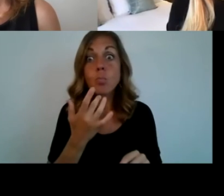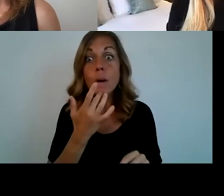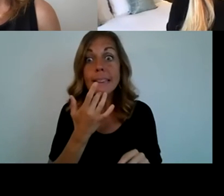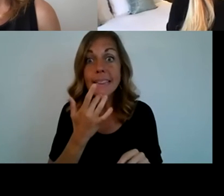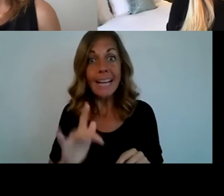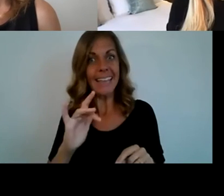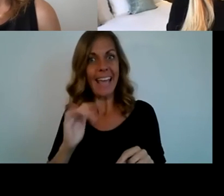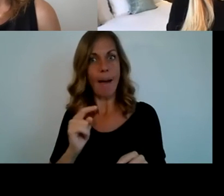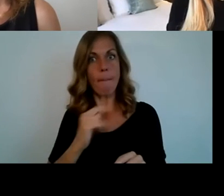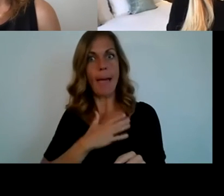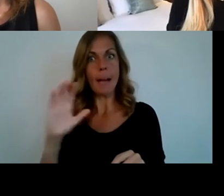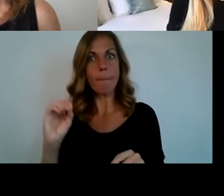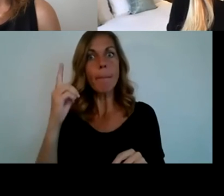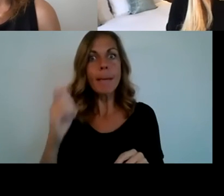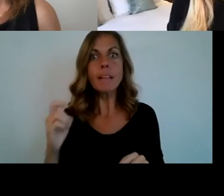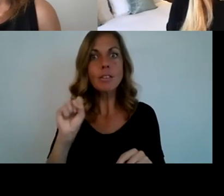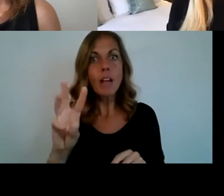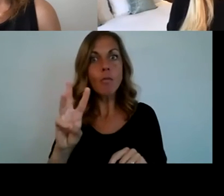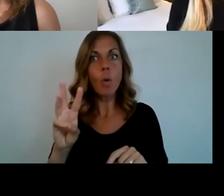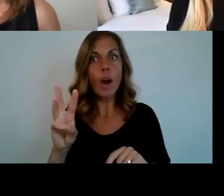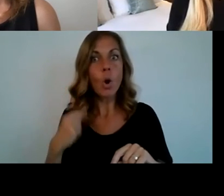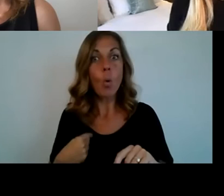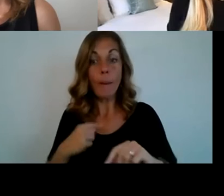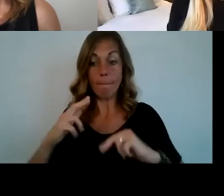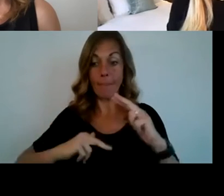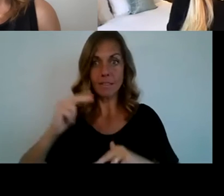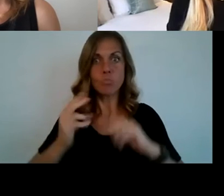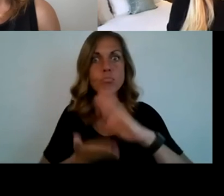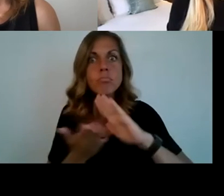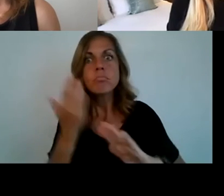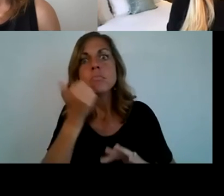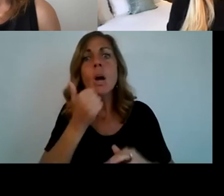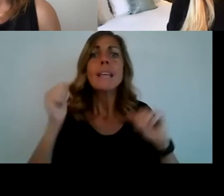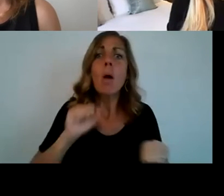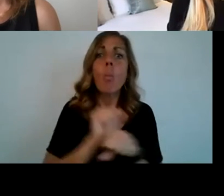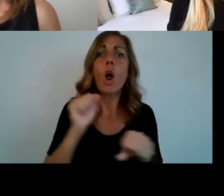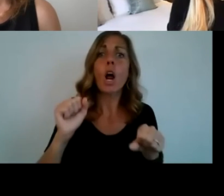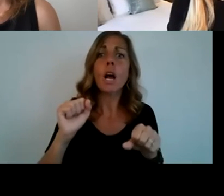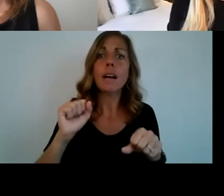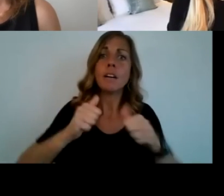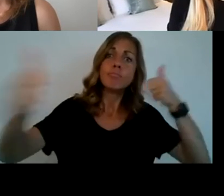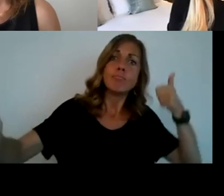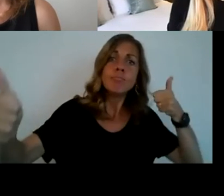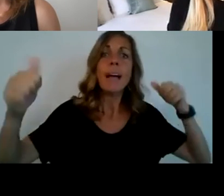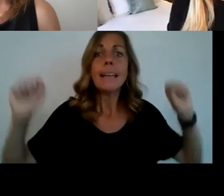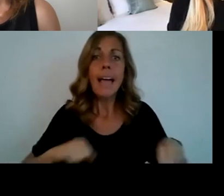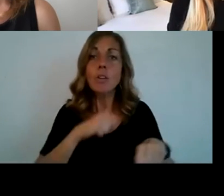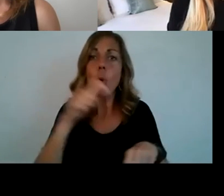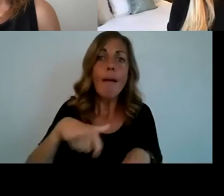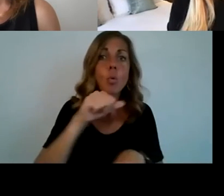built runs the day to day operations. We can work asynchronously and decentralized. That's